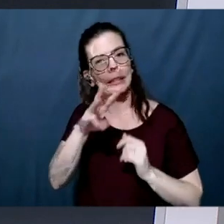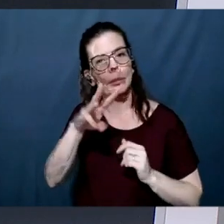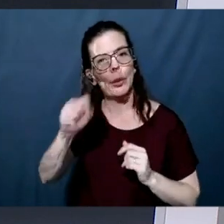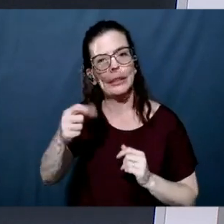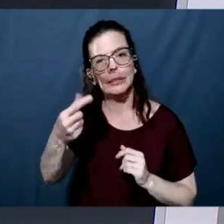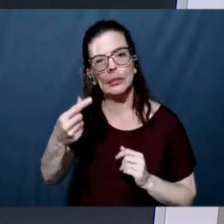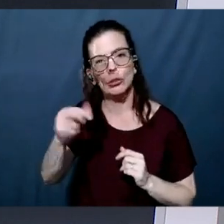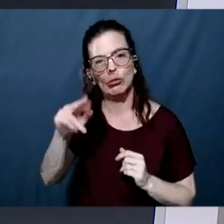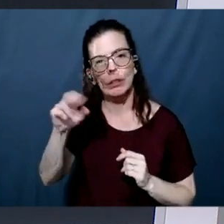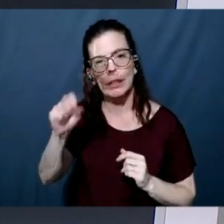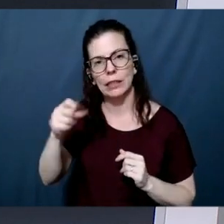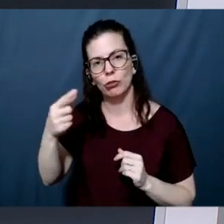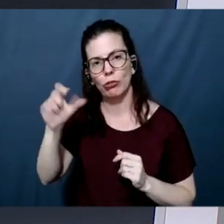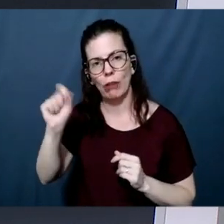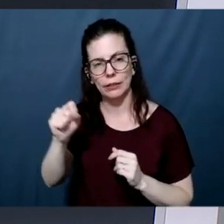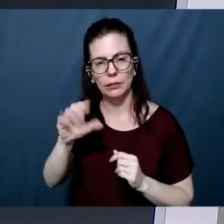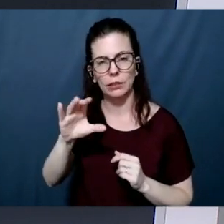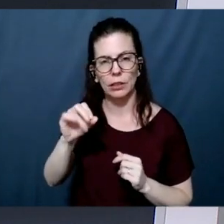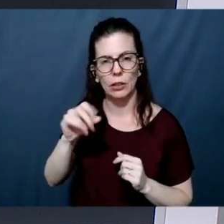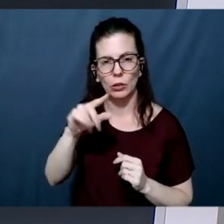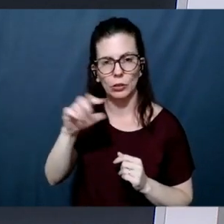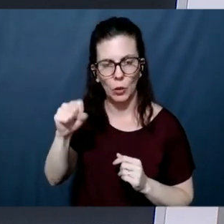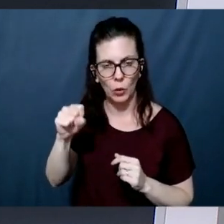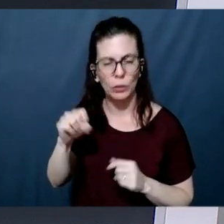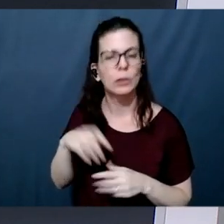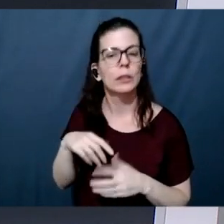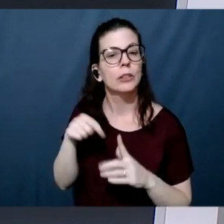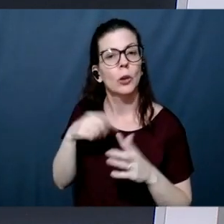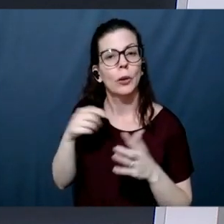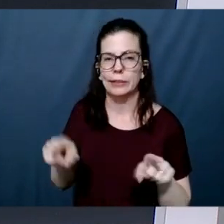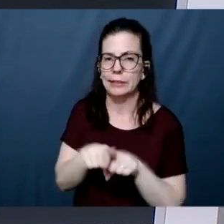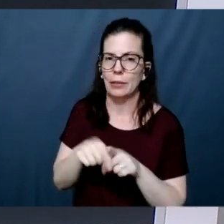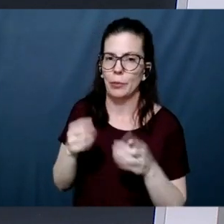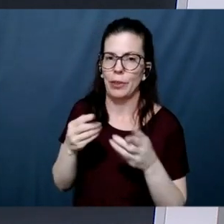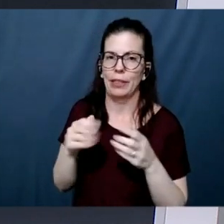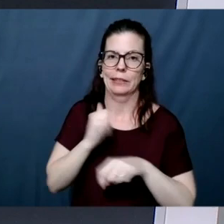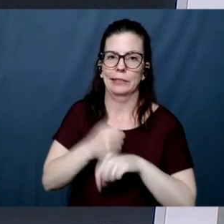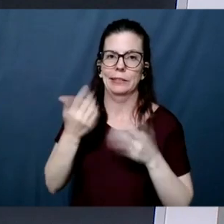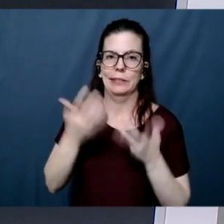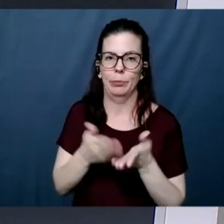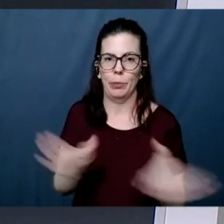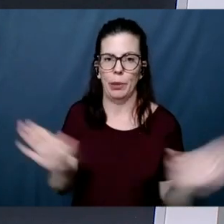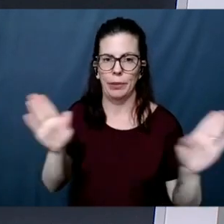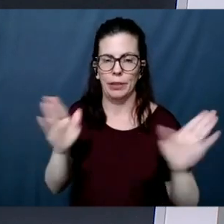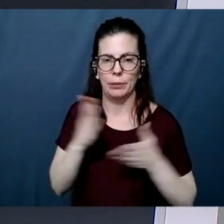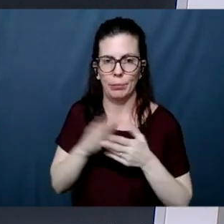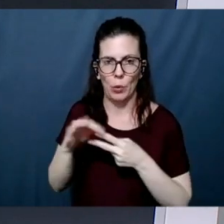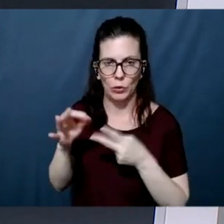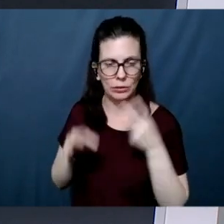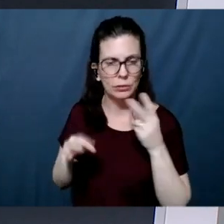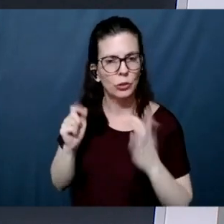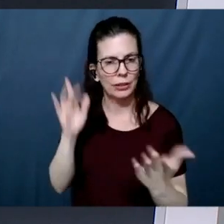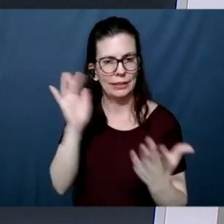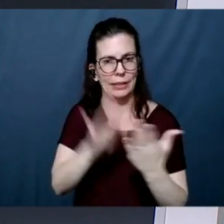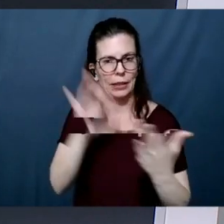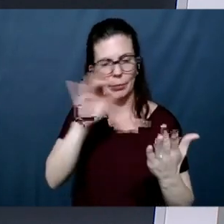In the same page that we have existing public components, there is a tab for community components. You click on that, it takes you directly to the GitHub page.